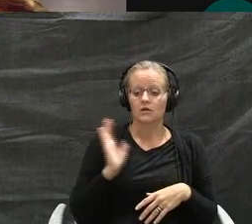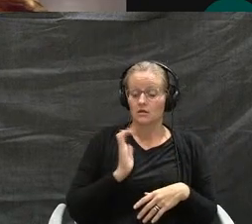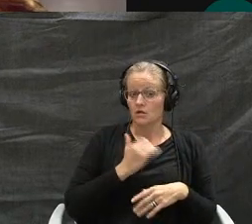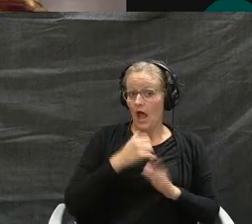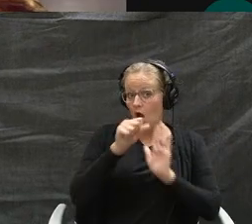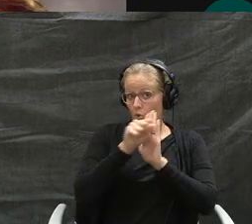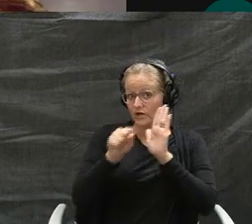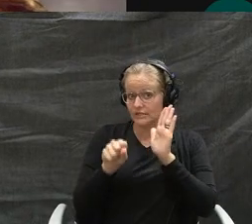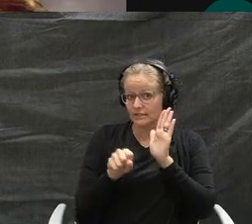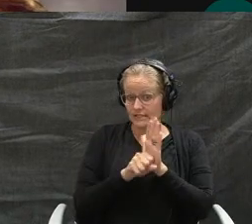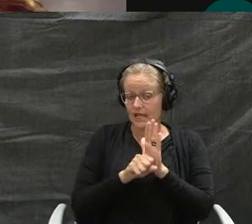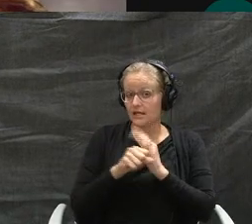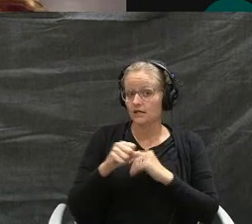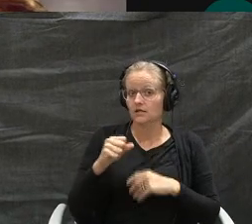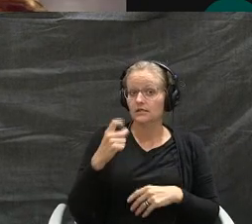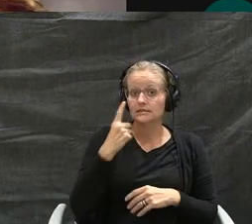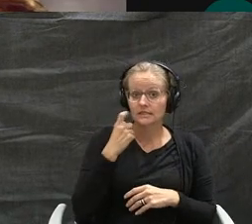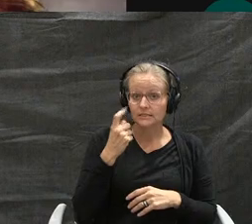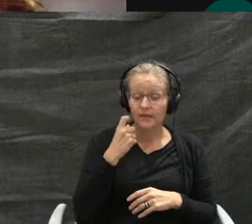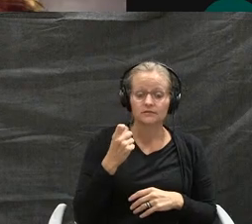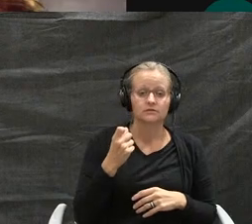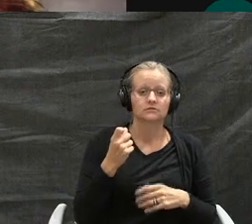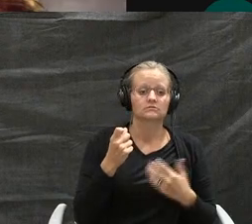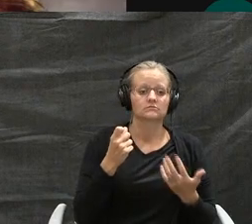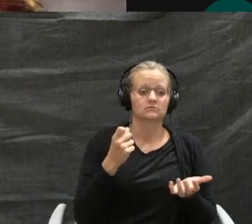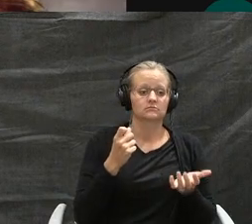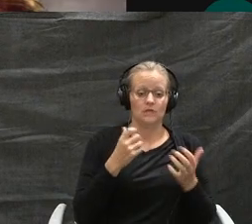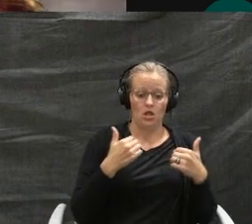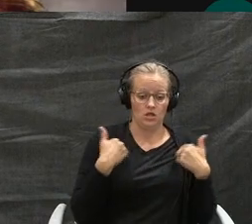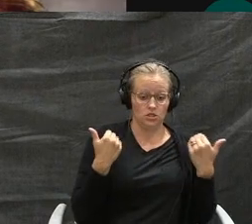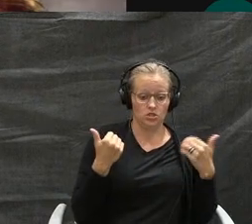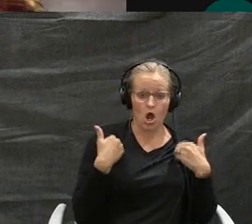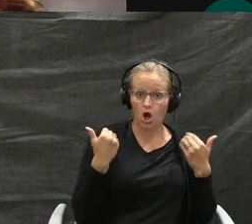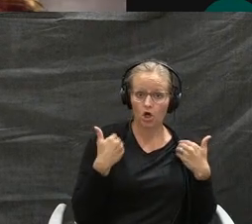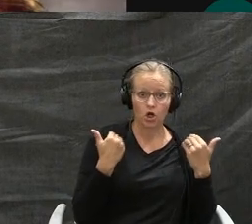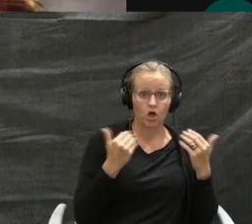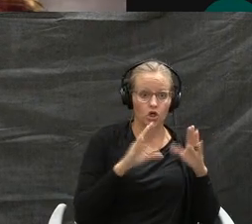children should be in school at a higher level than what they